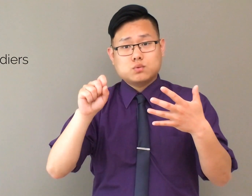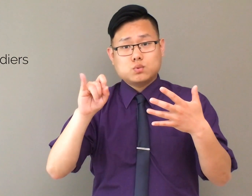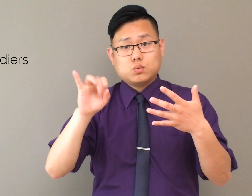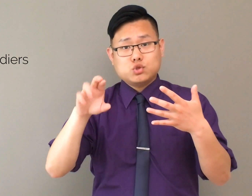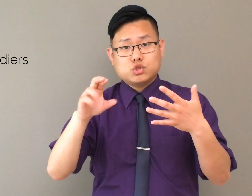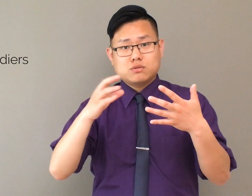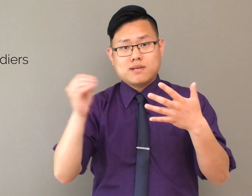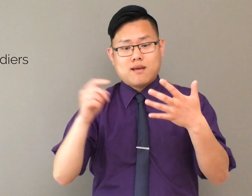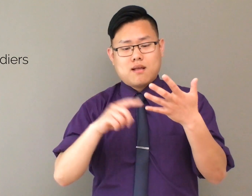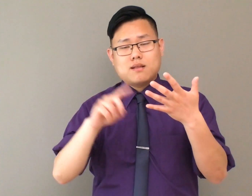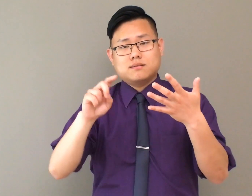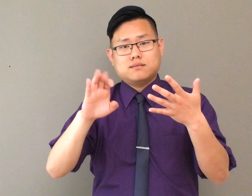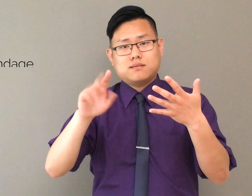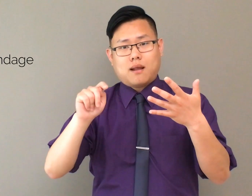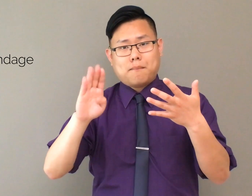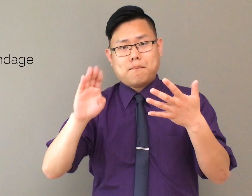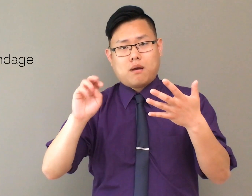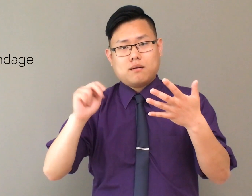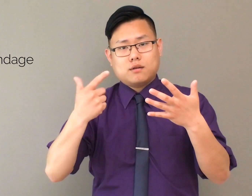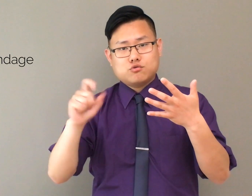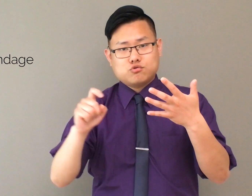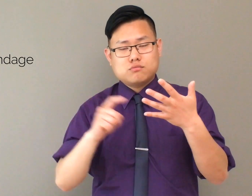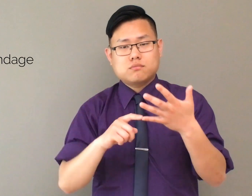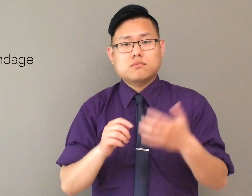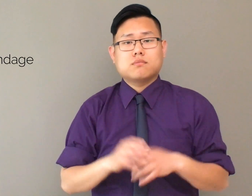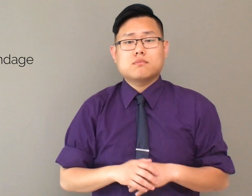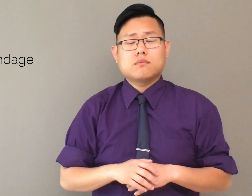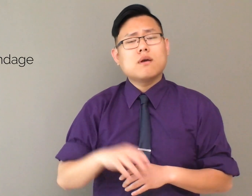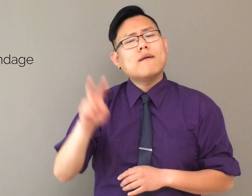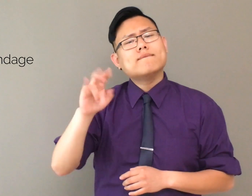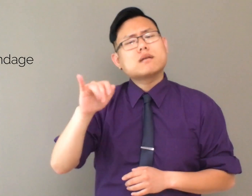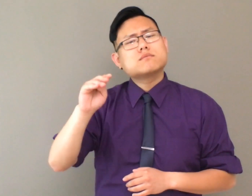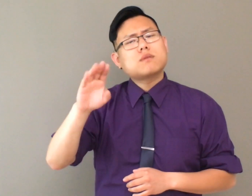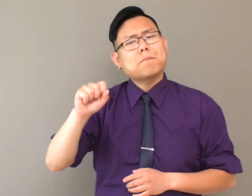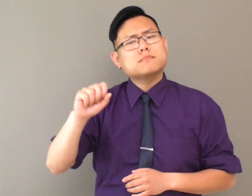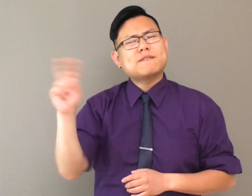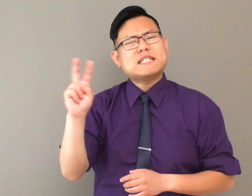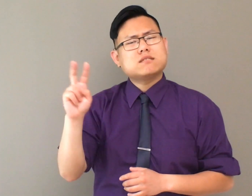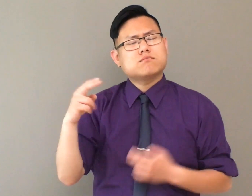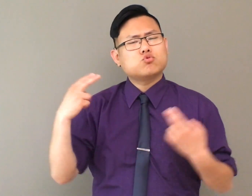soldiers, and debt bondage.